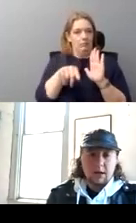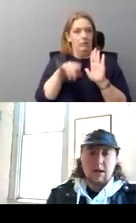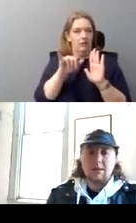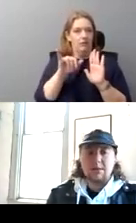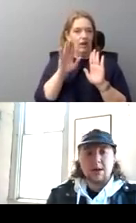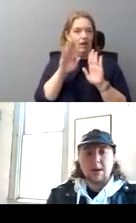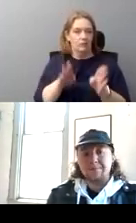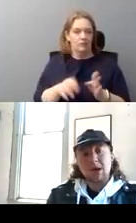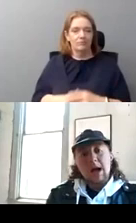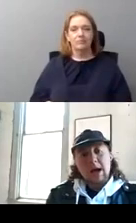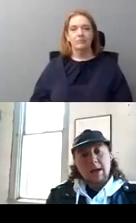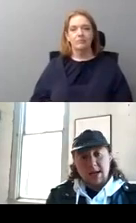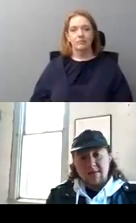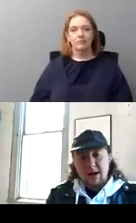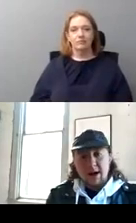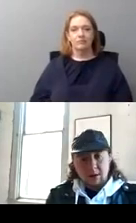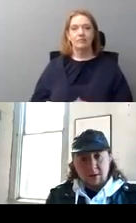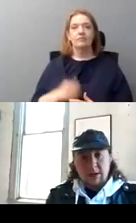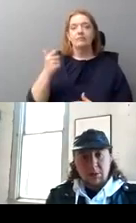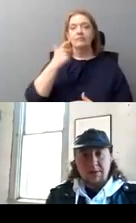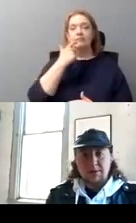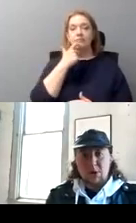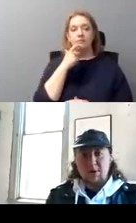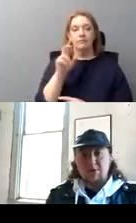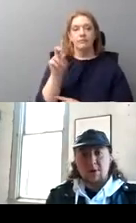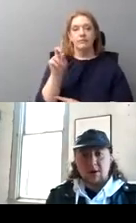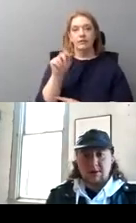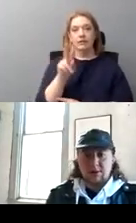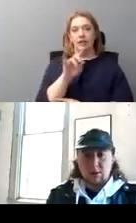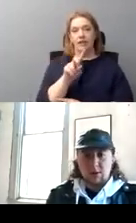he had to say: David Ireland exploits the moment of pause in his work.